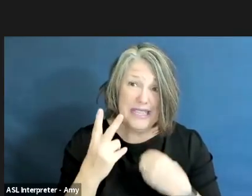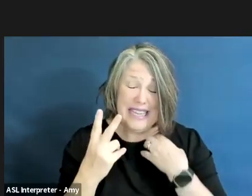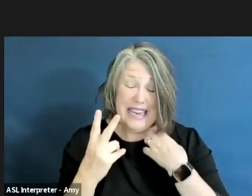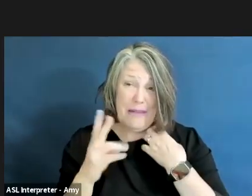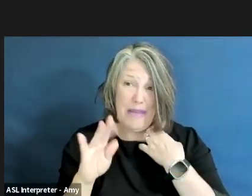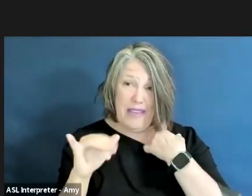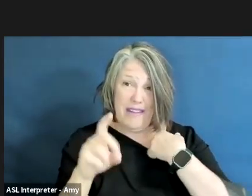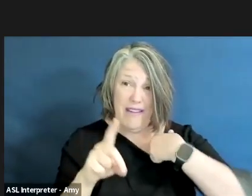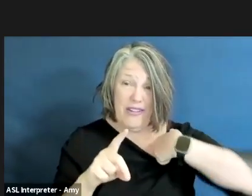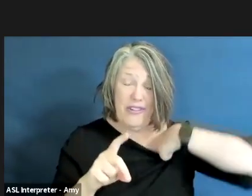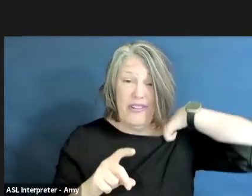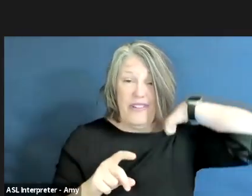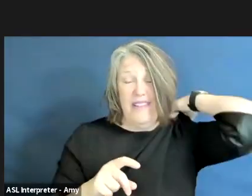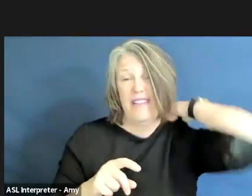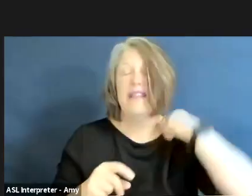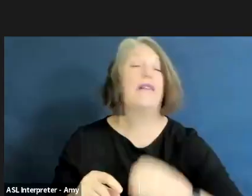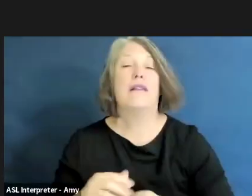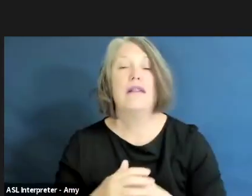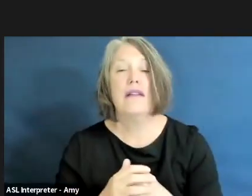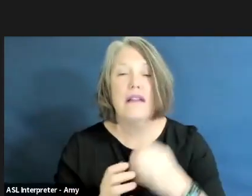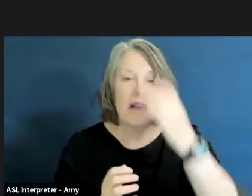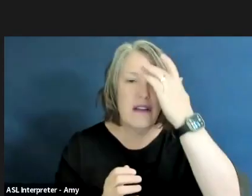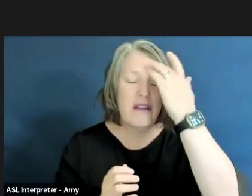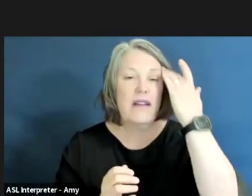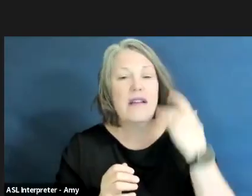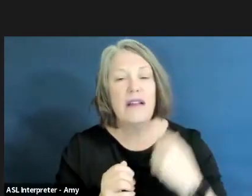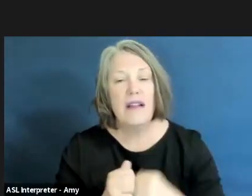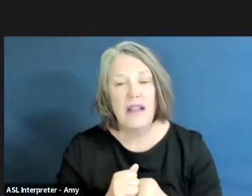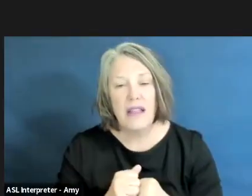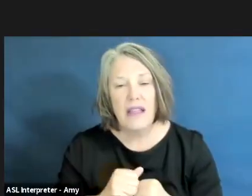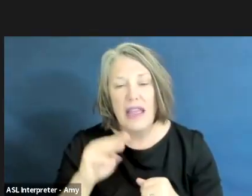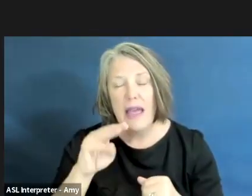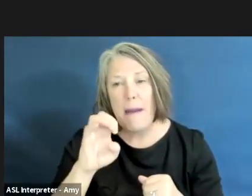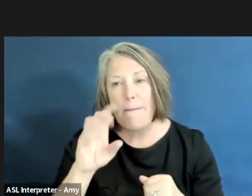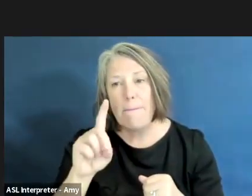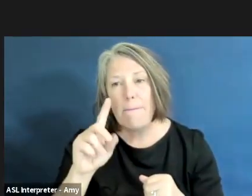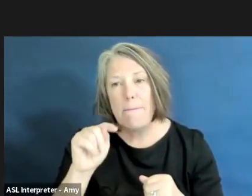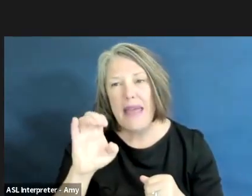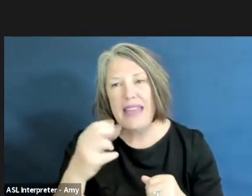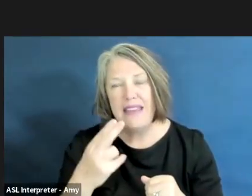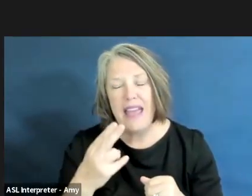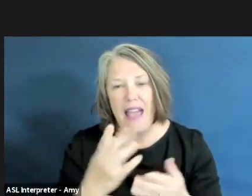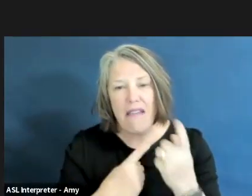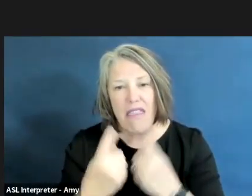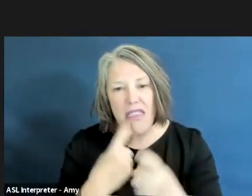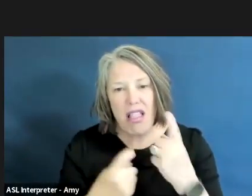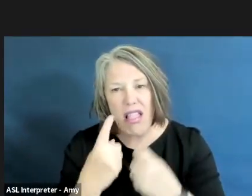Med techs prodded me with all the same questions. How are you going to take care of a baby?